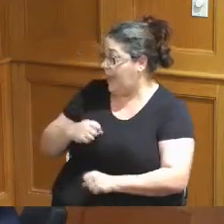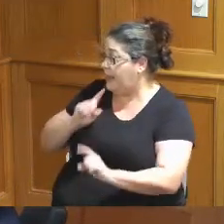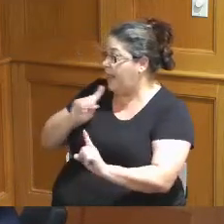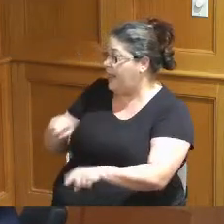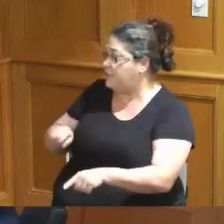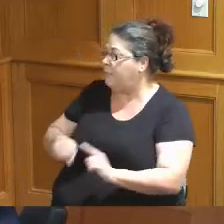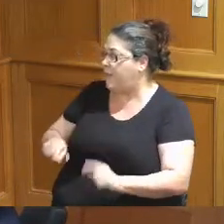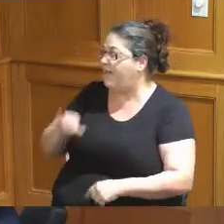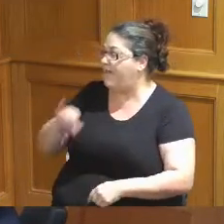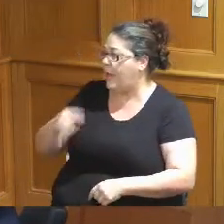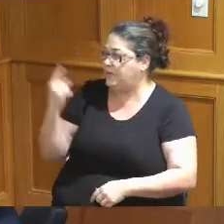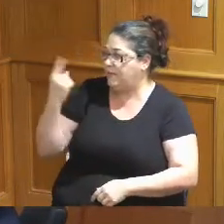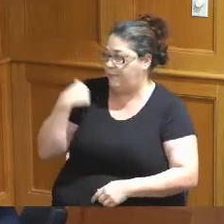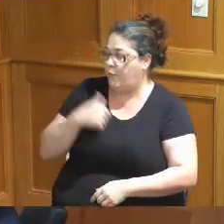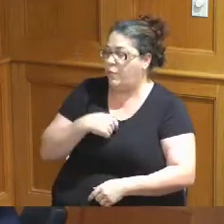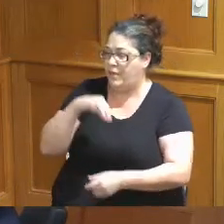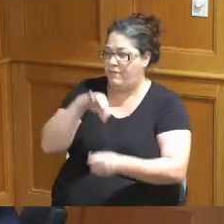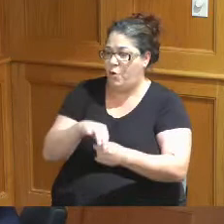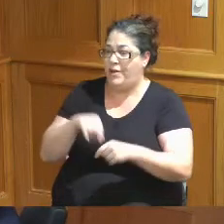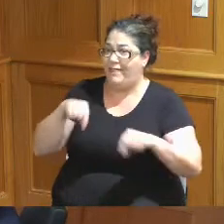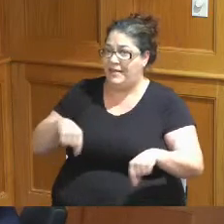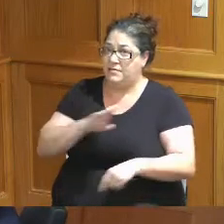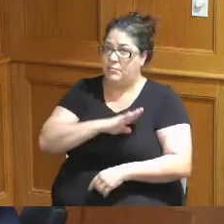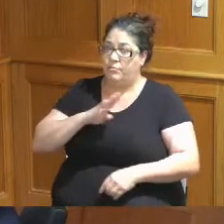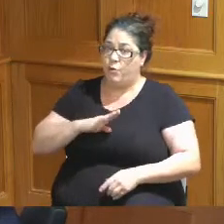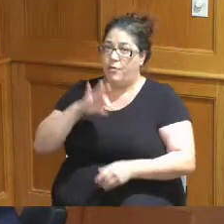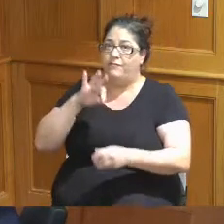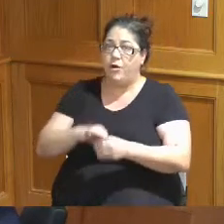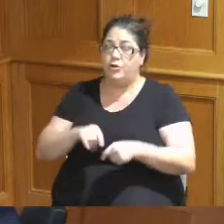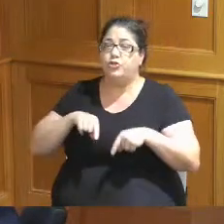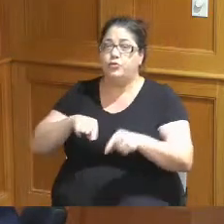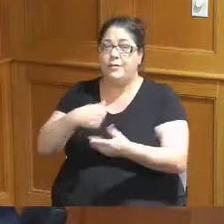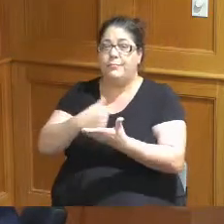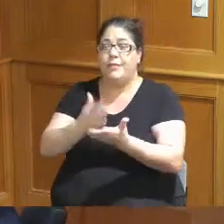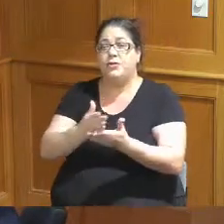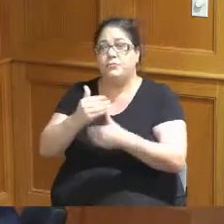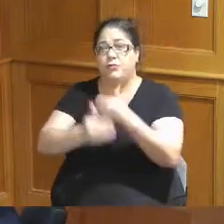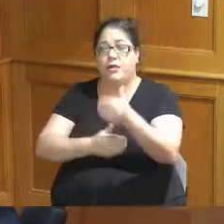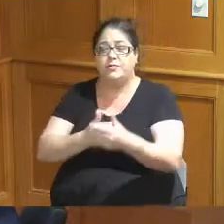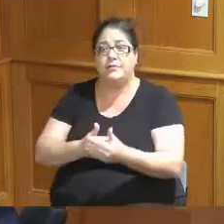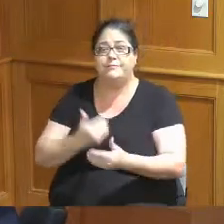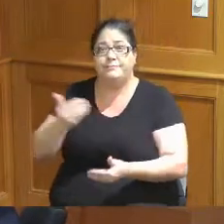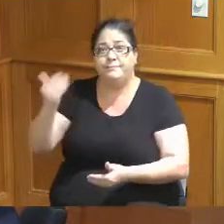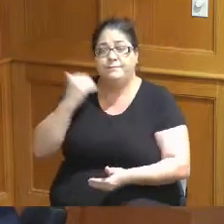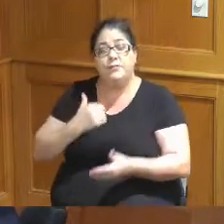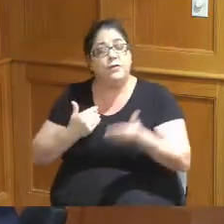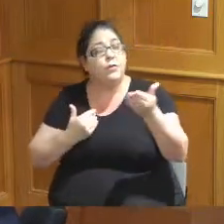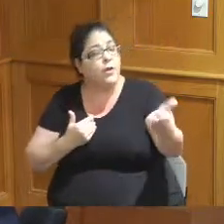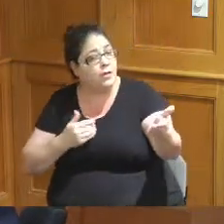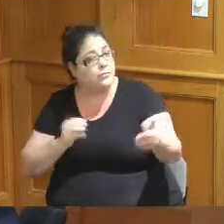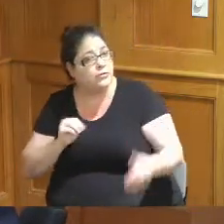something that was voted on by this board during the budget process go ahead Mister so I'll just